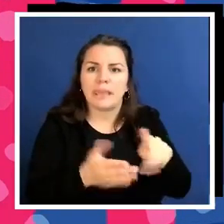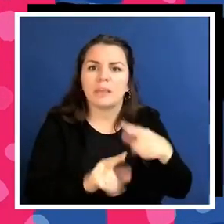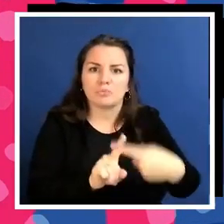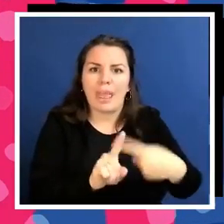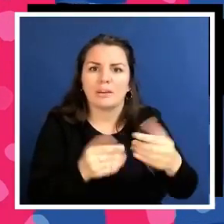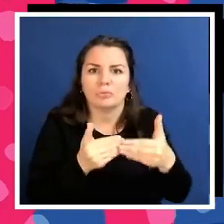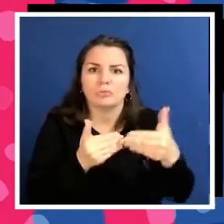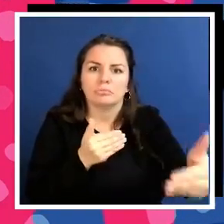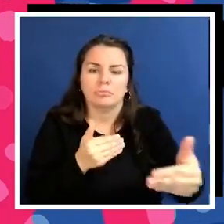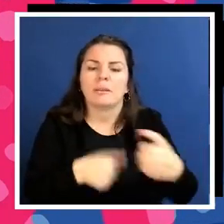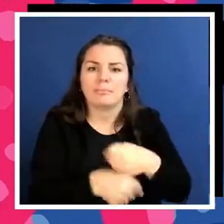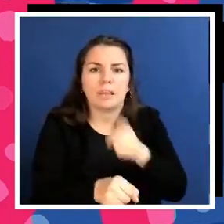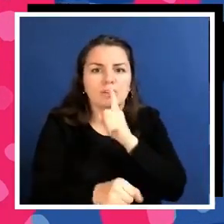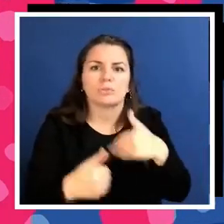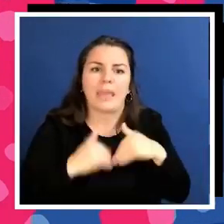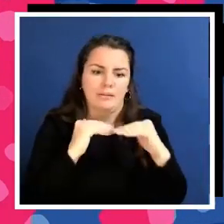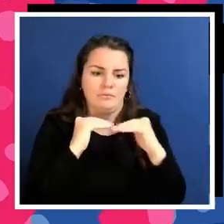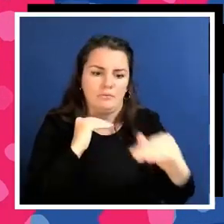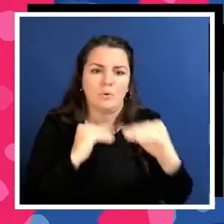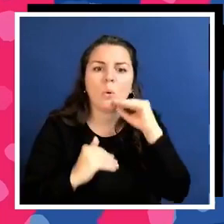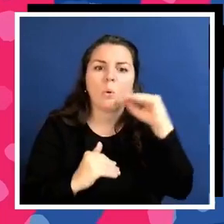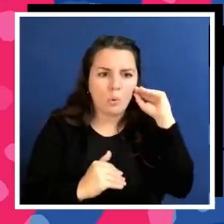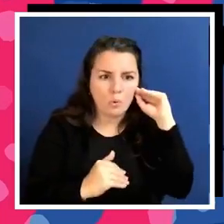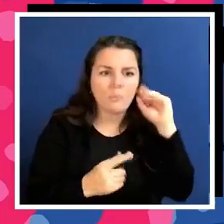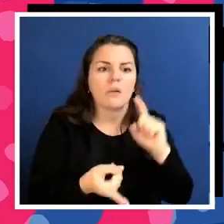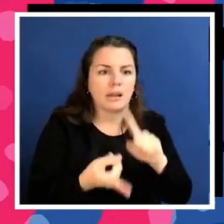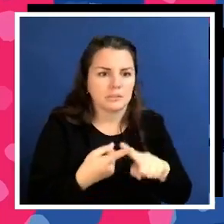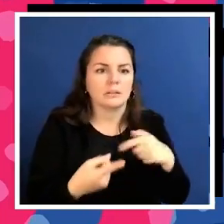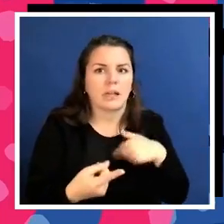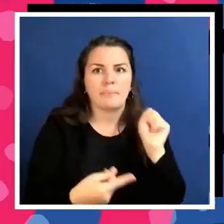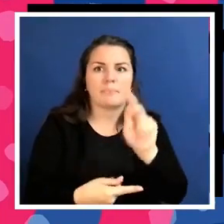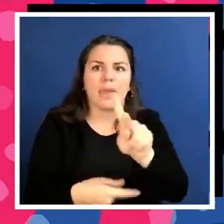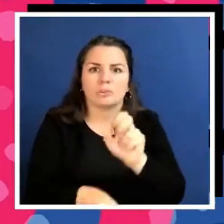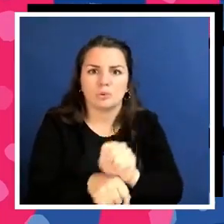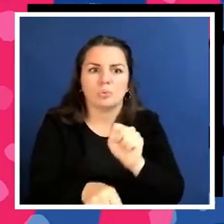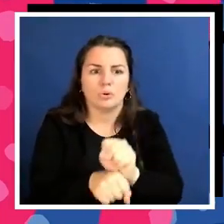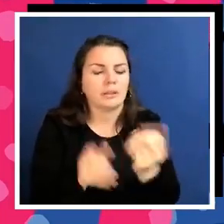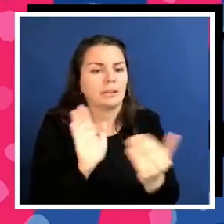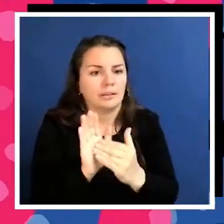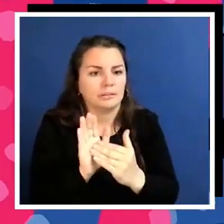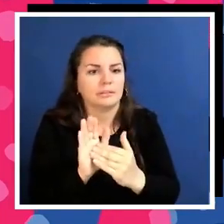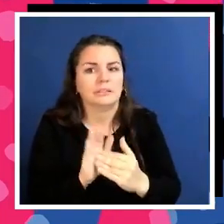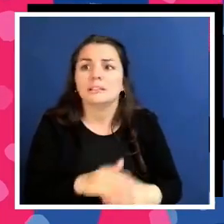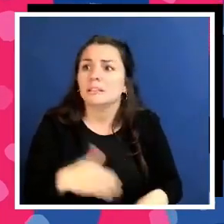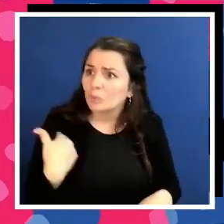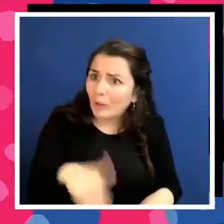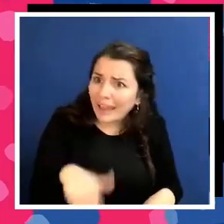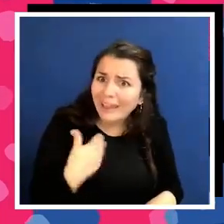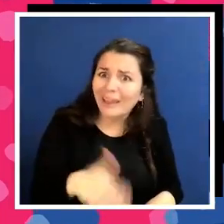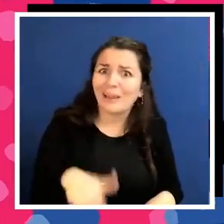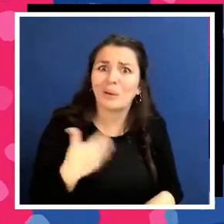WHOLE LOT CHEAPER AND I WAS